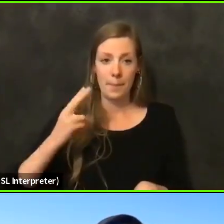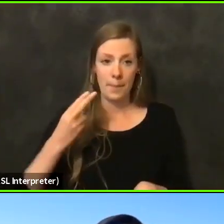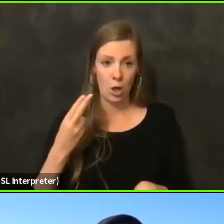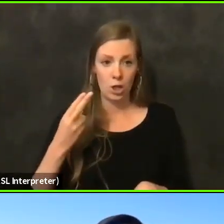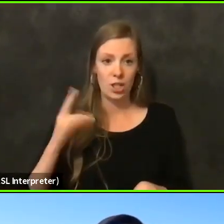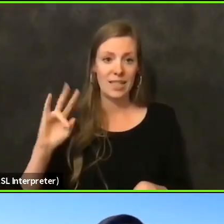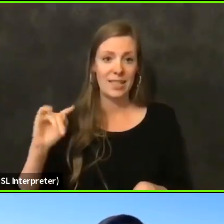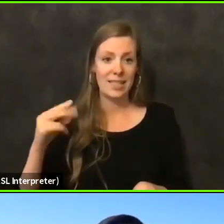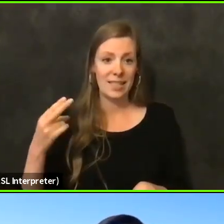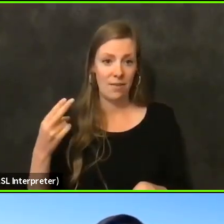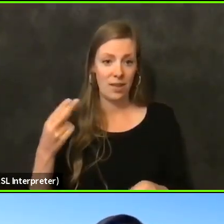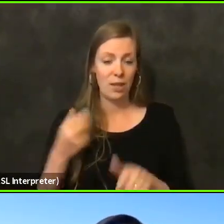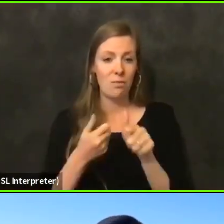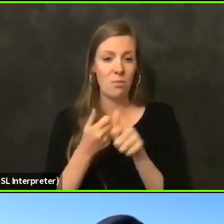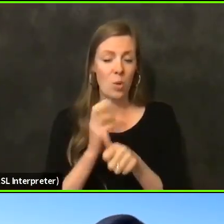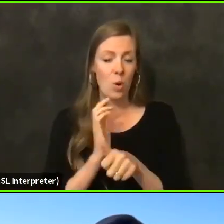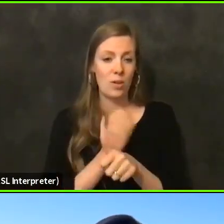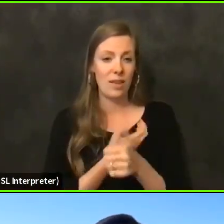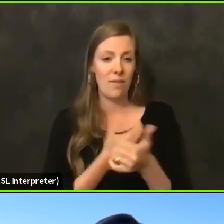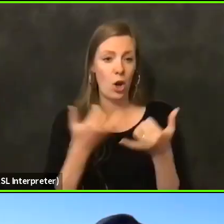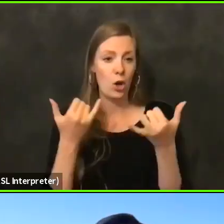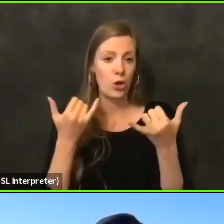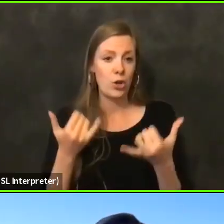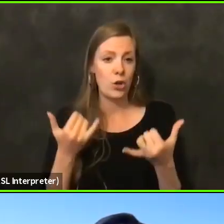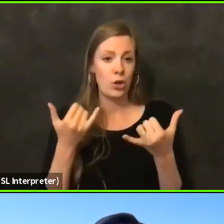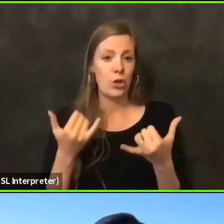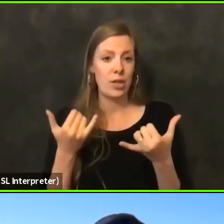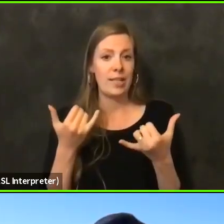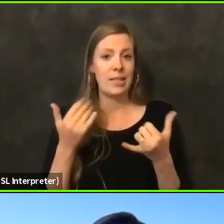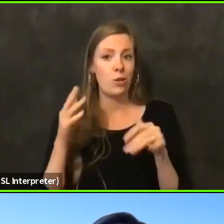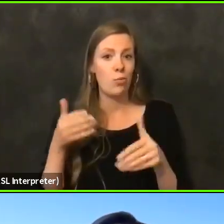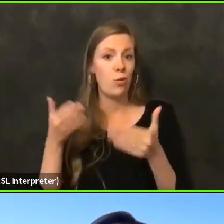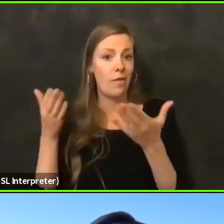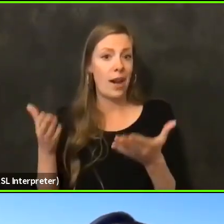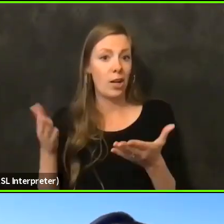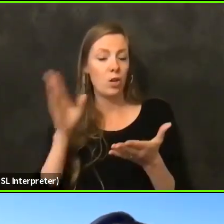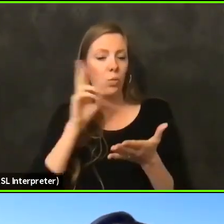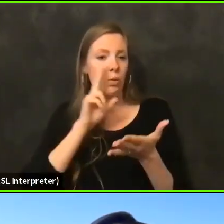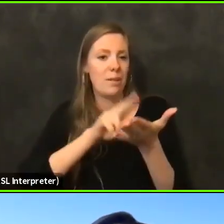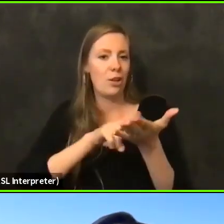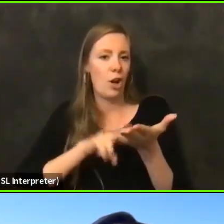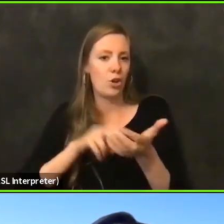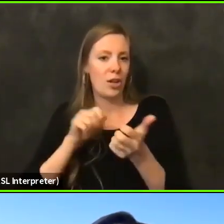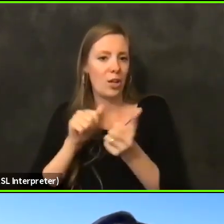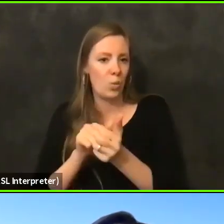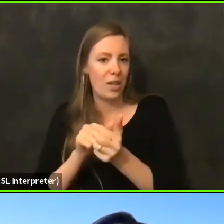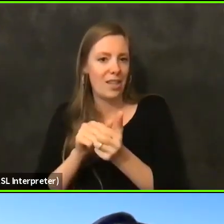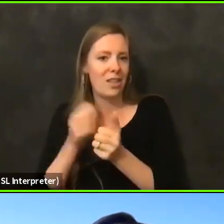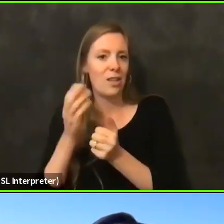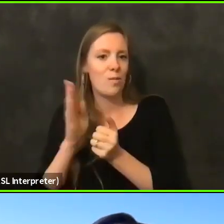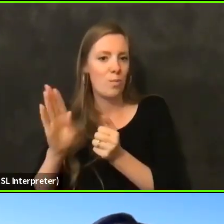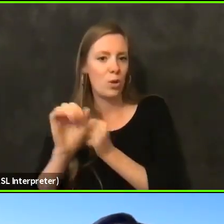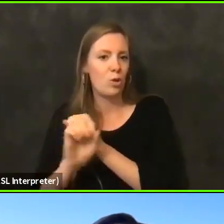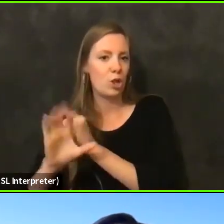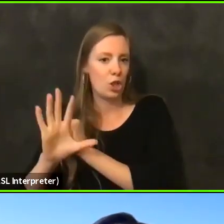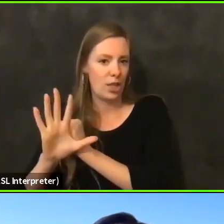our current county providers will be contracting with Blue Shield. The good news is that Blue Shield has